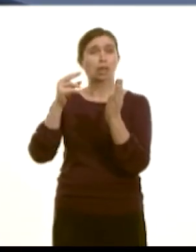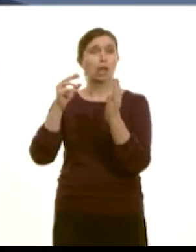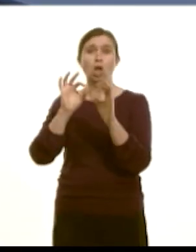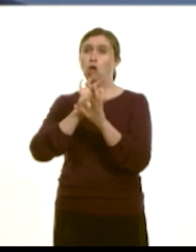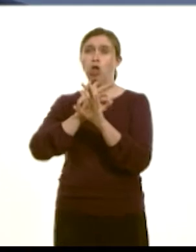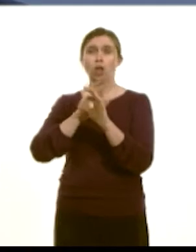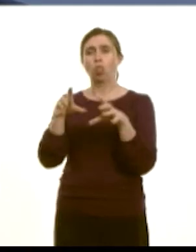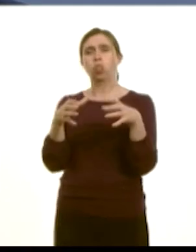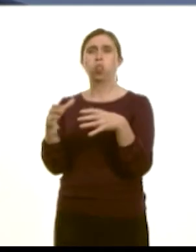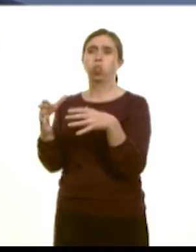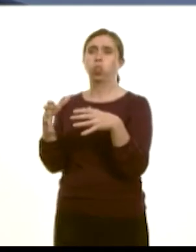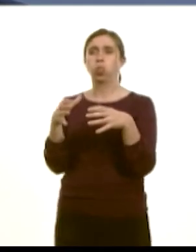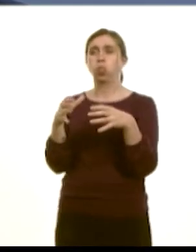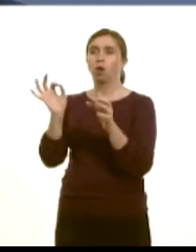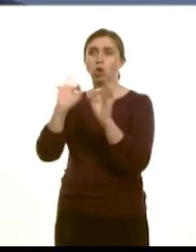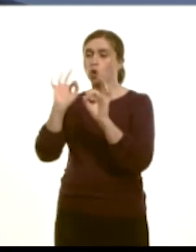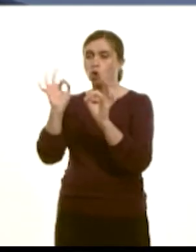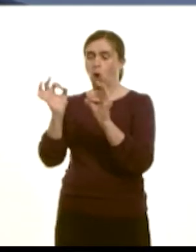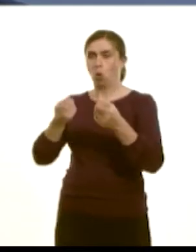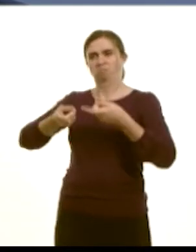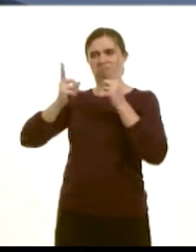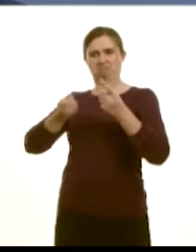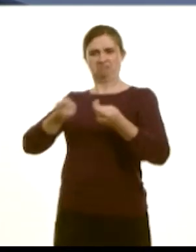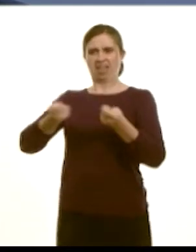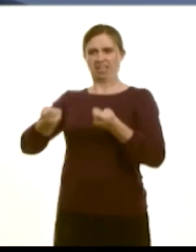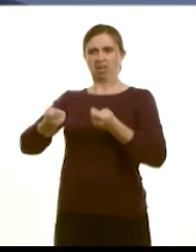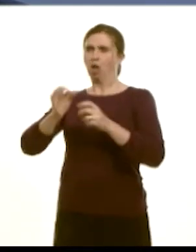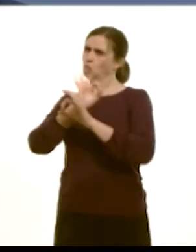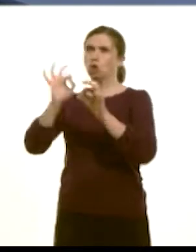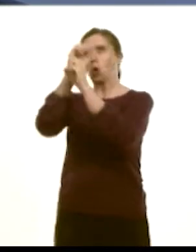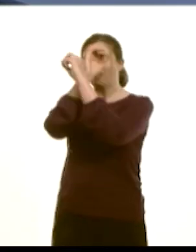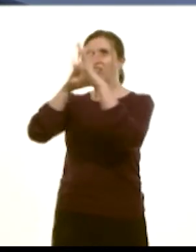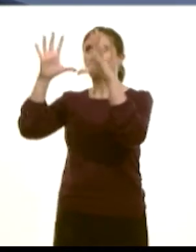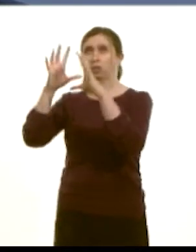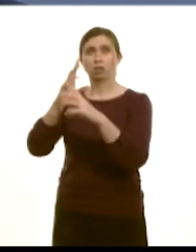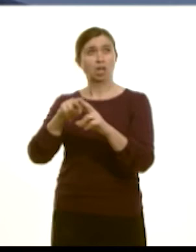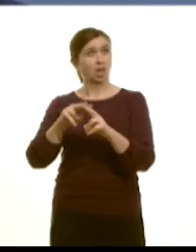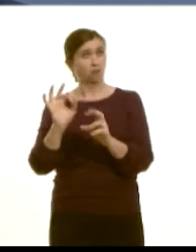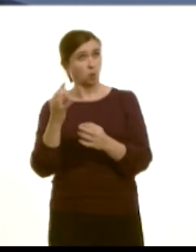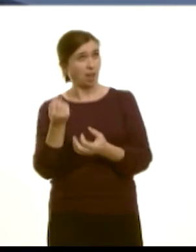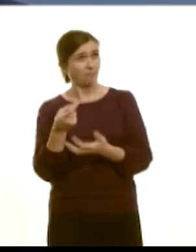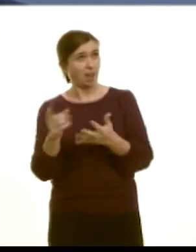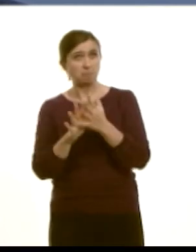Irrespective of the size of the budget and initiatives, if you do not have leadership and vision, they will not go anywhere.